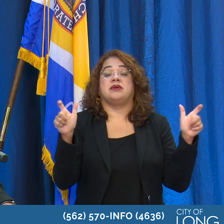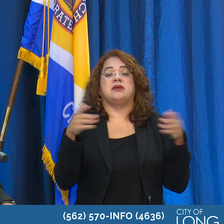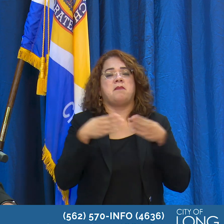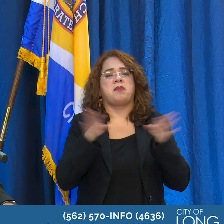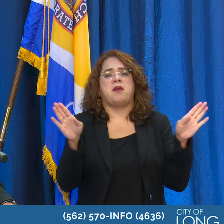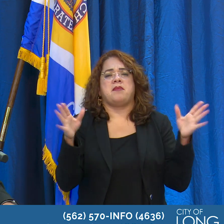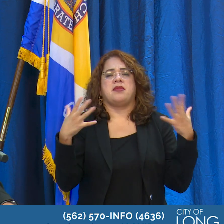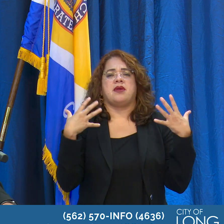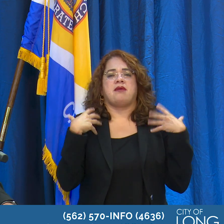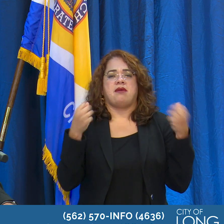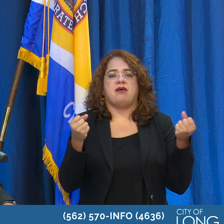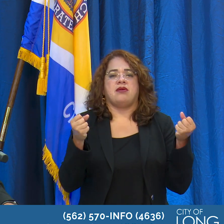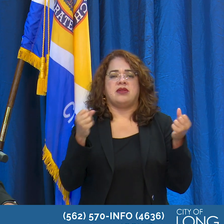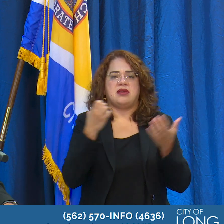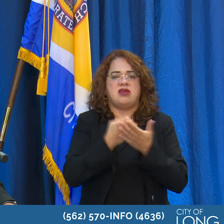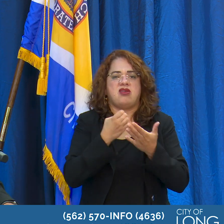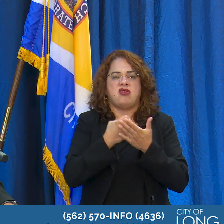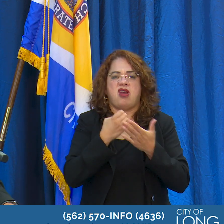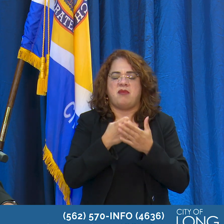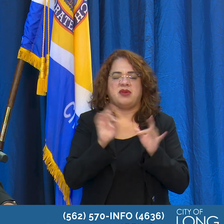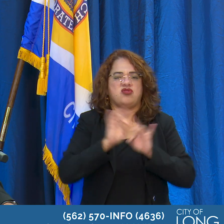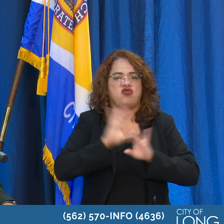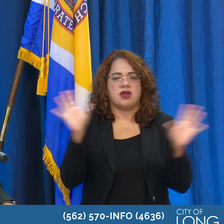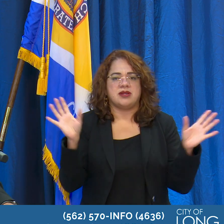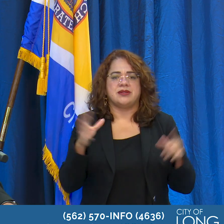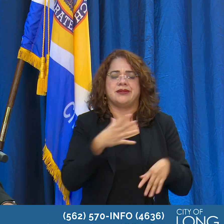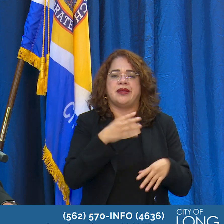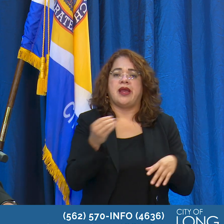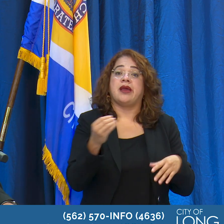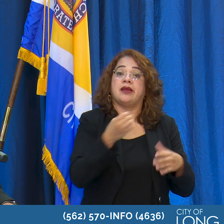in our lifetime, has meant severely reduced revenue. We're talking about